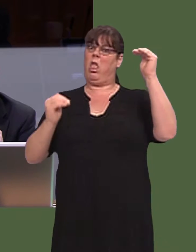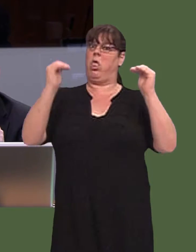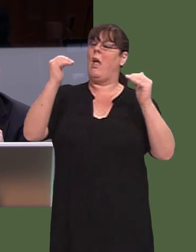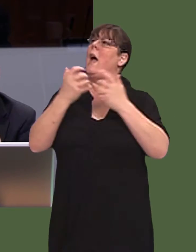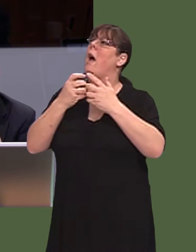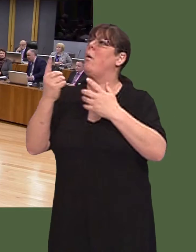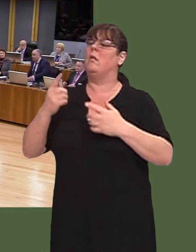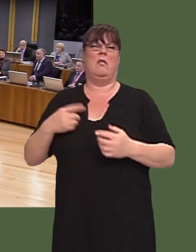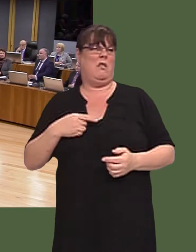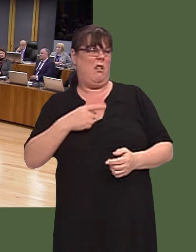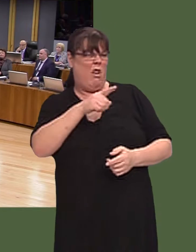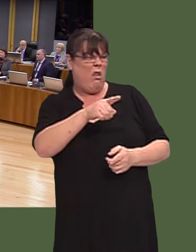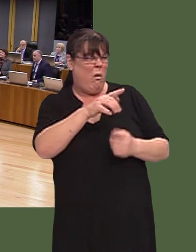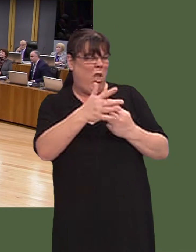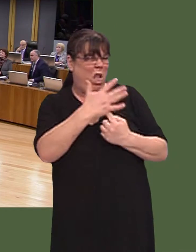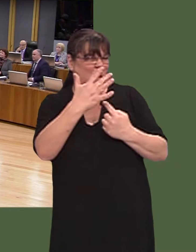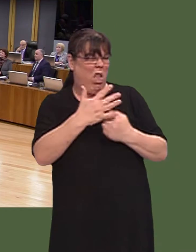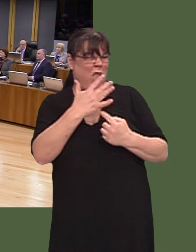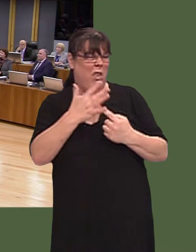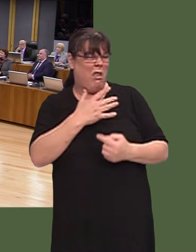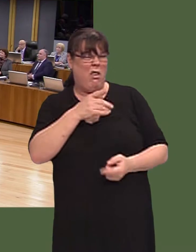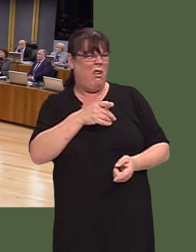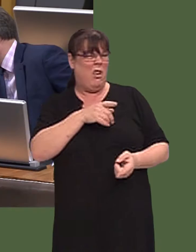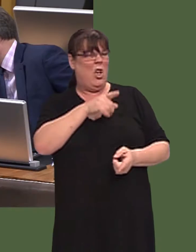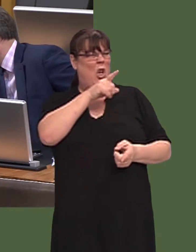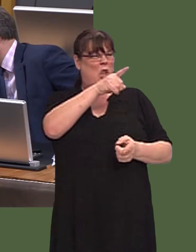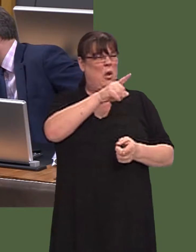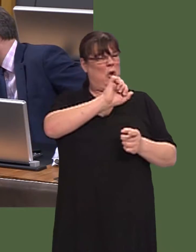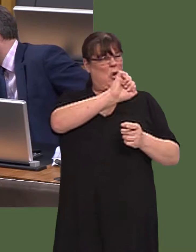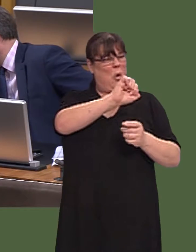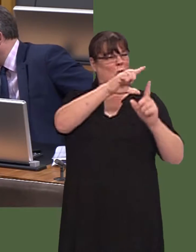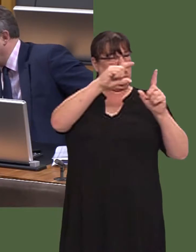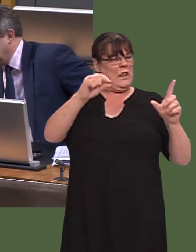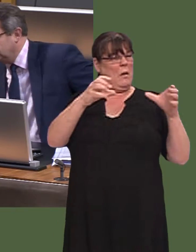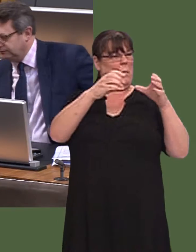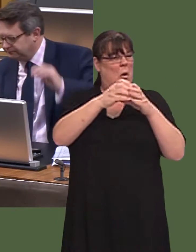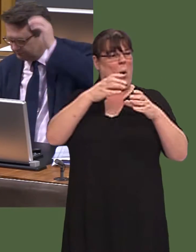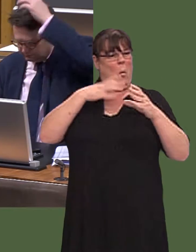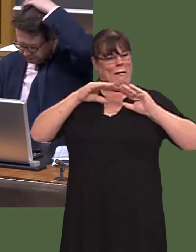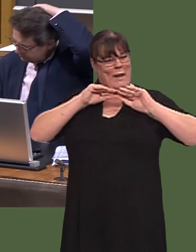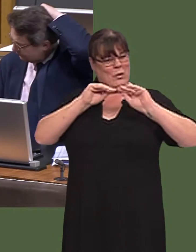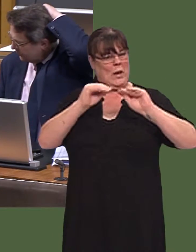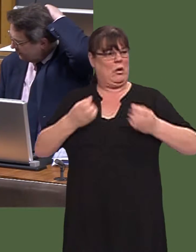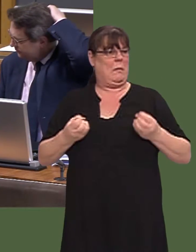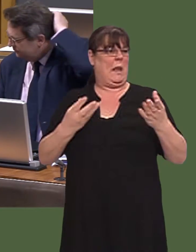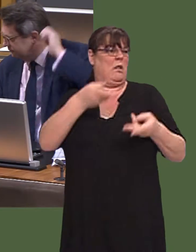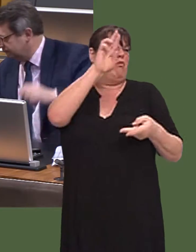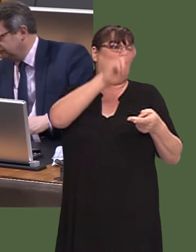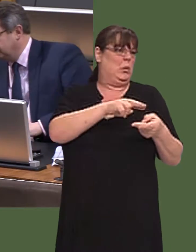Carwyn Jones: He is surely having a laugh. He is the representative of a party that wanted to cut education spending going into the last election.